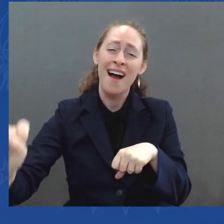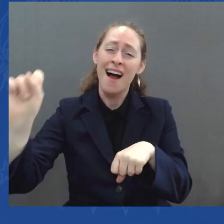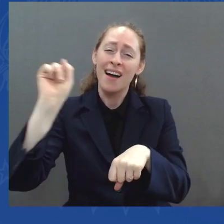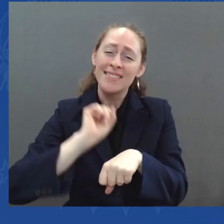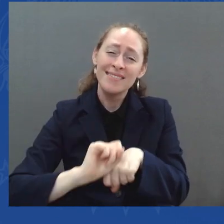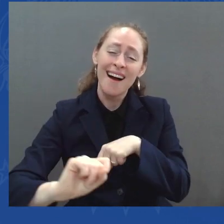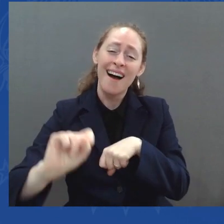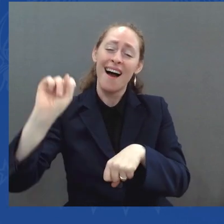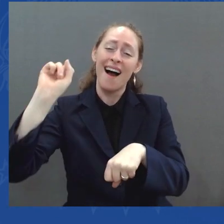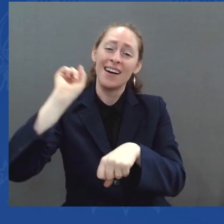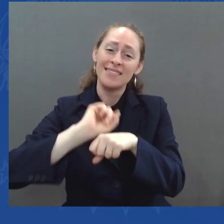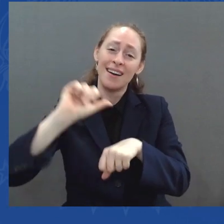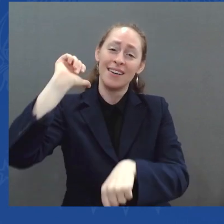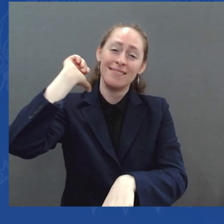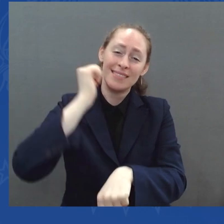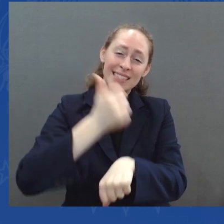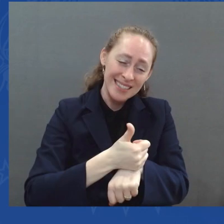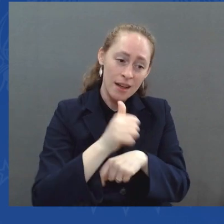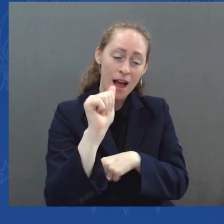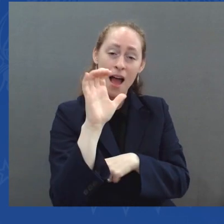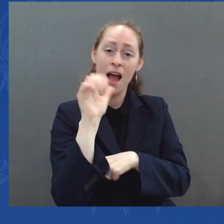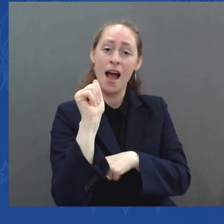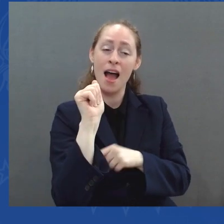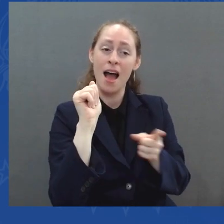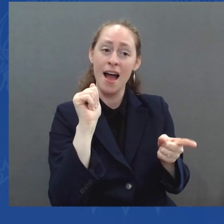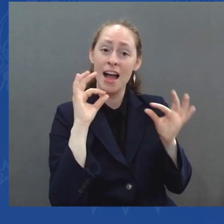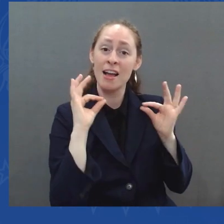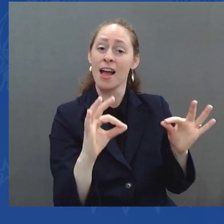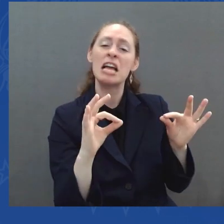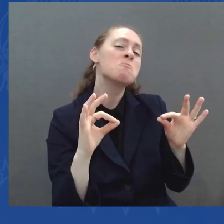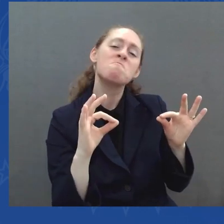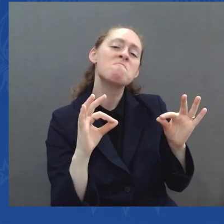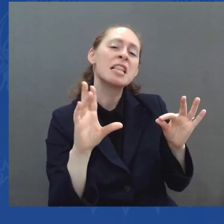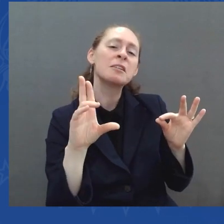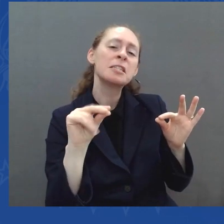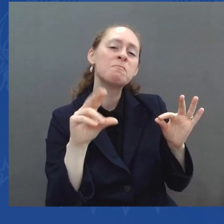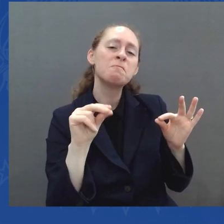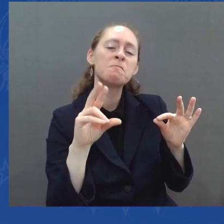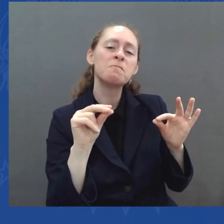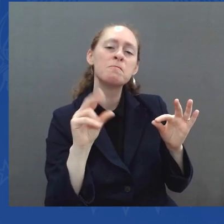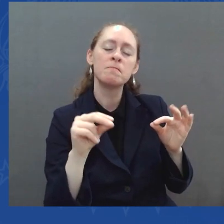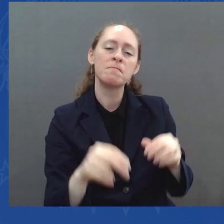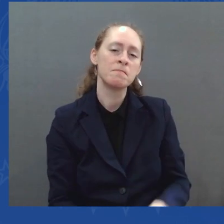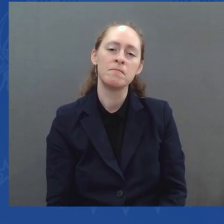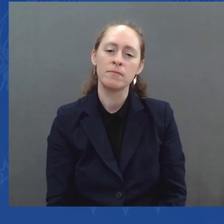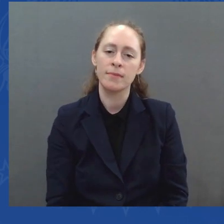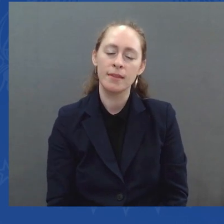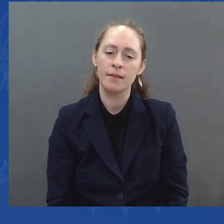To get the bill passed, we had to make compromises. We didn't get everything we wanted.